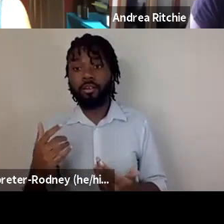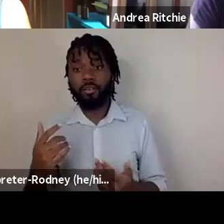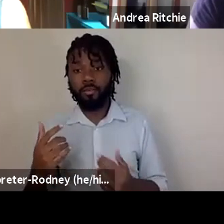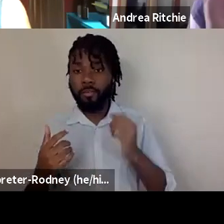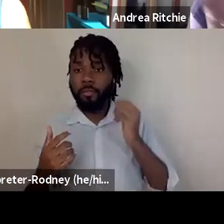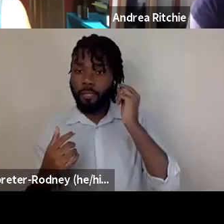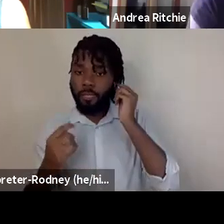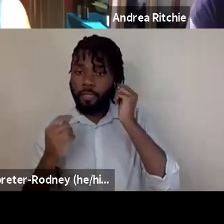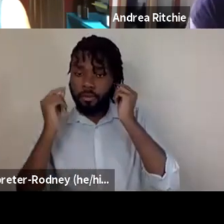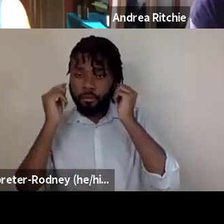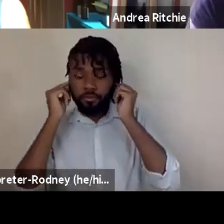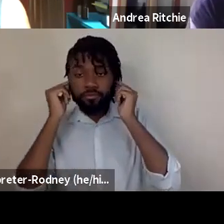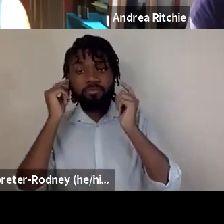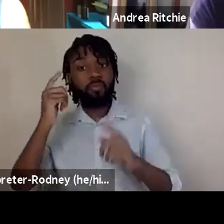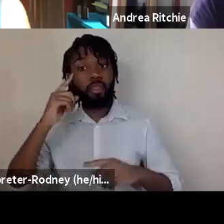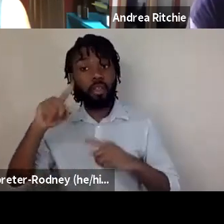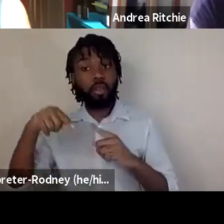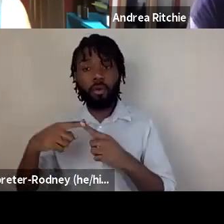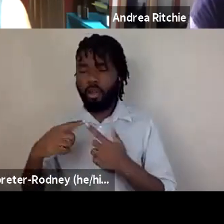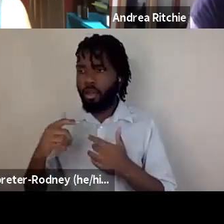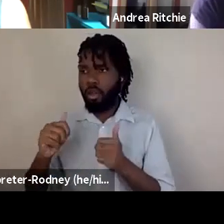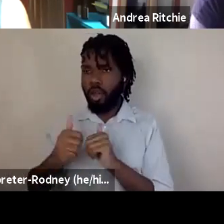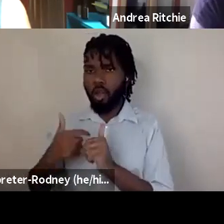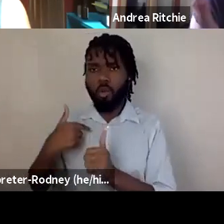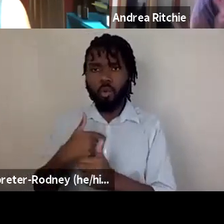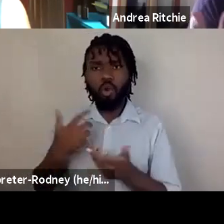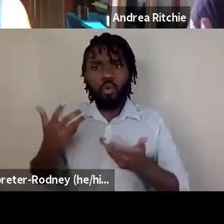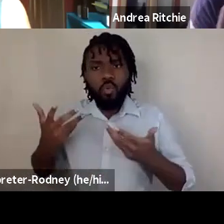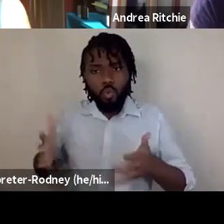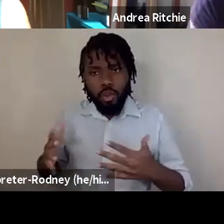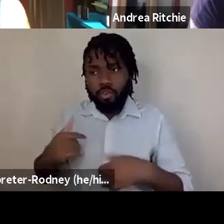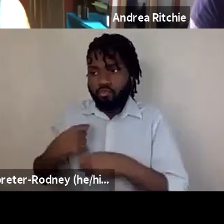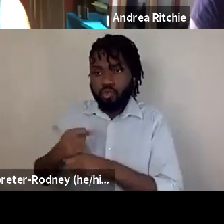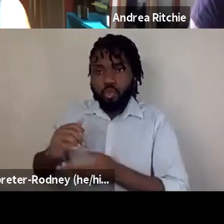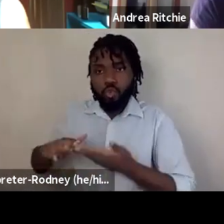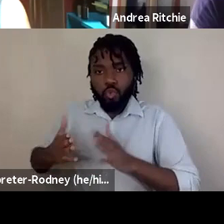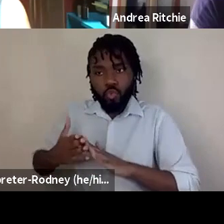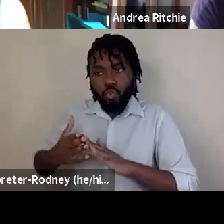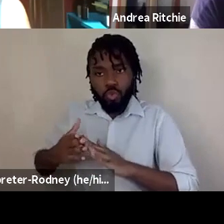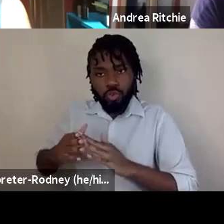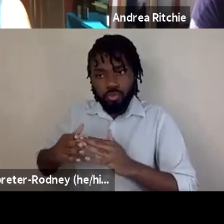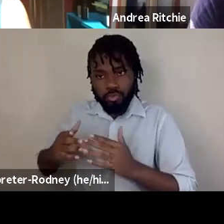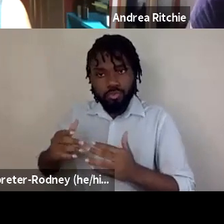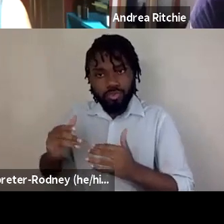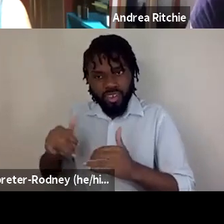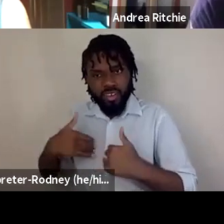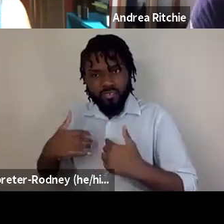the ways in which we are already creating communities of care in the ways that people have describing, particularly in disabled communities,